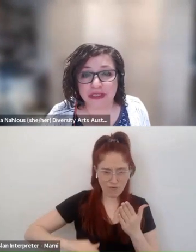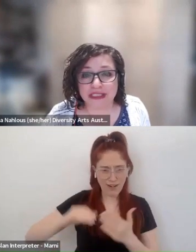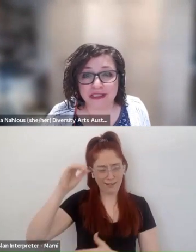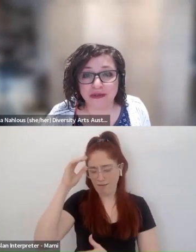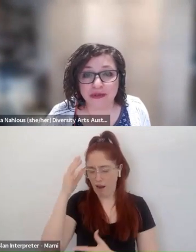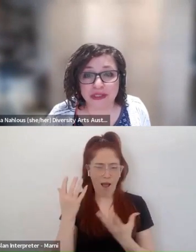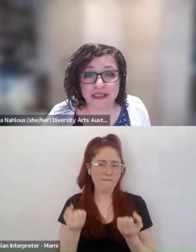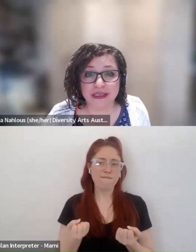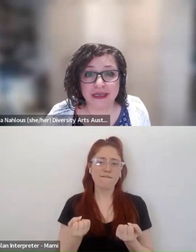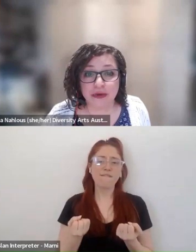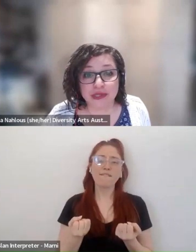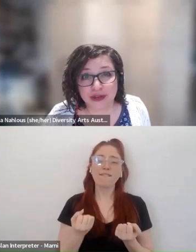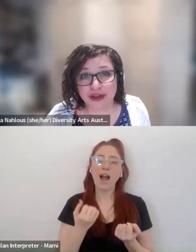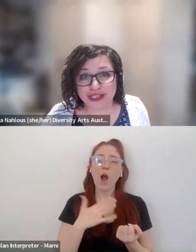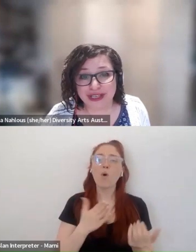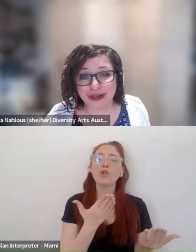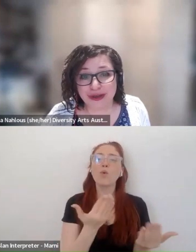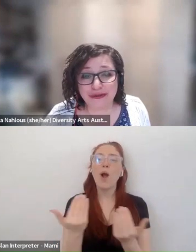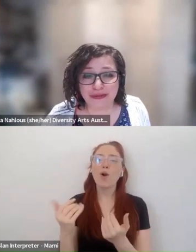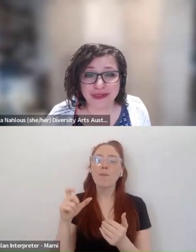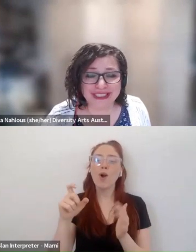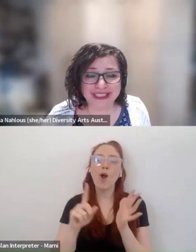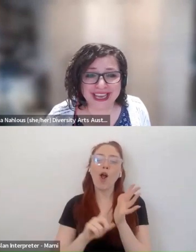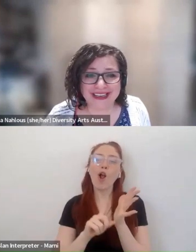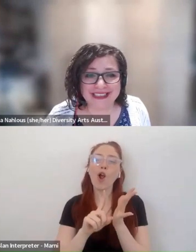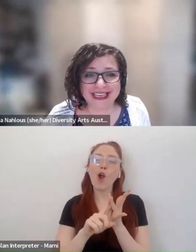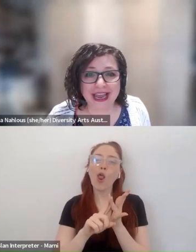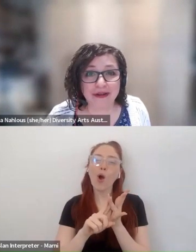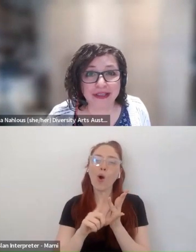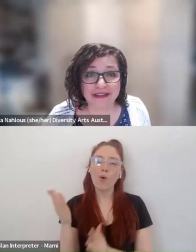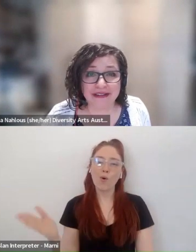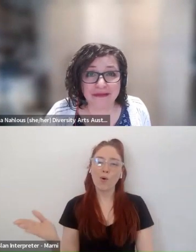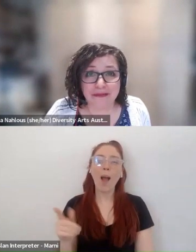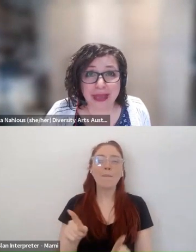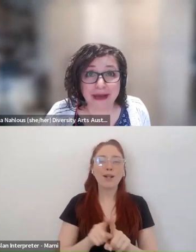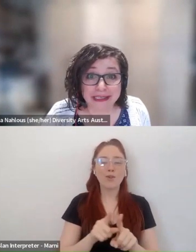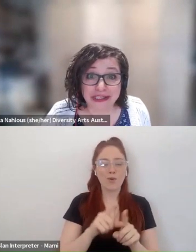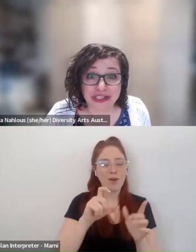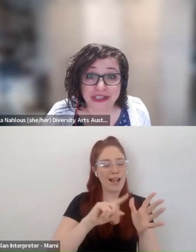Clothilde, also known as Clo Bullen and Caroline Bowditch,